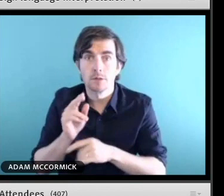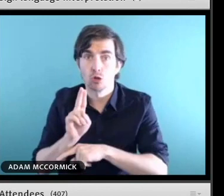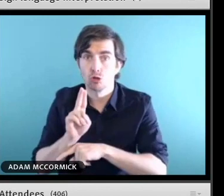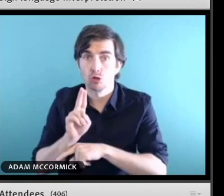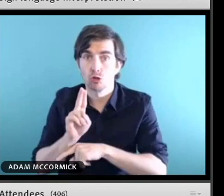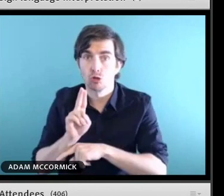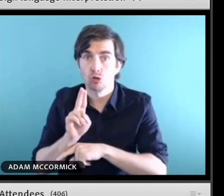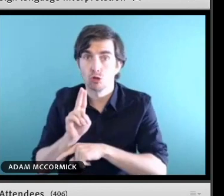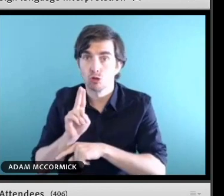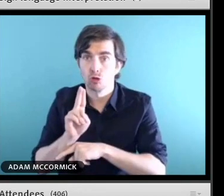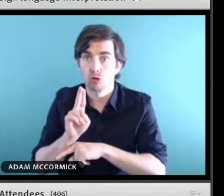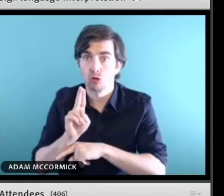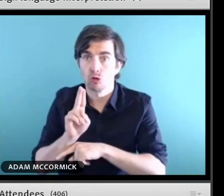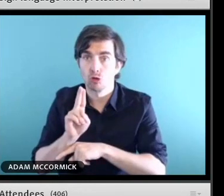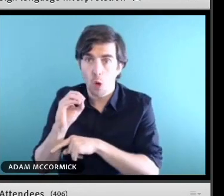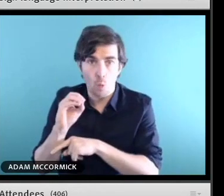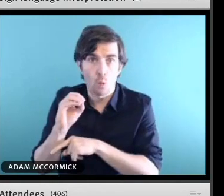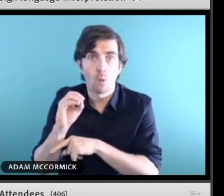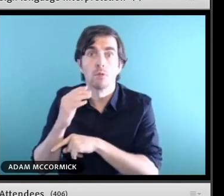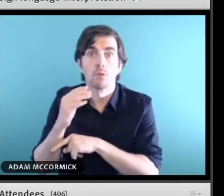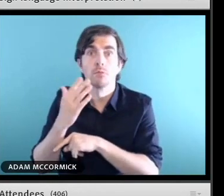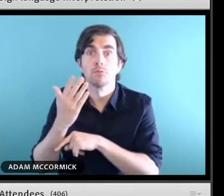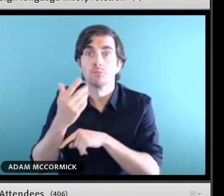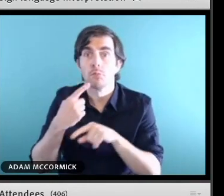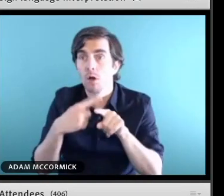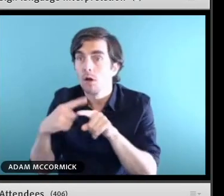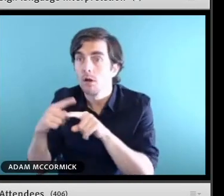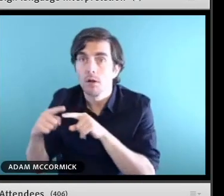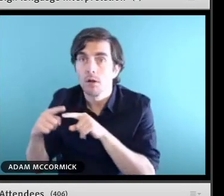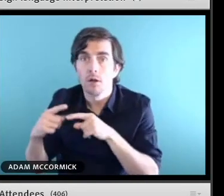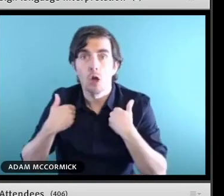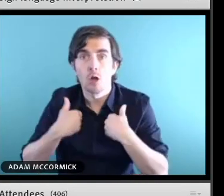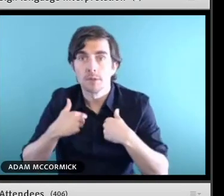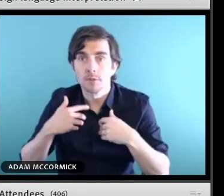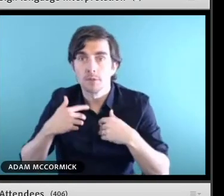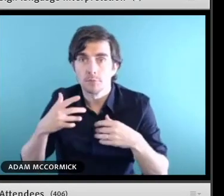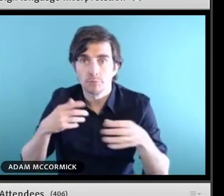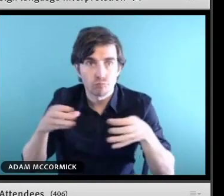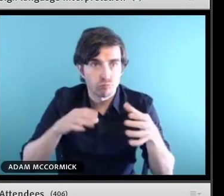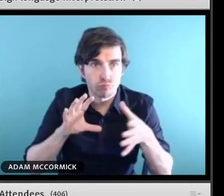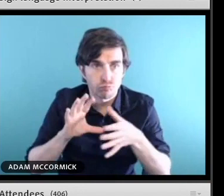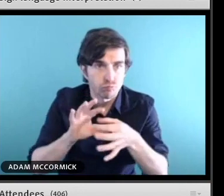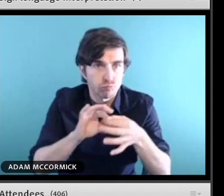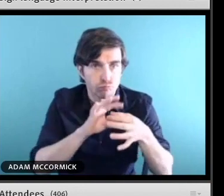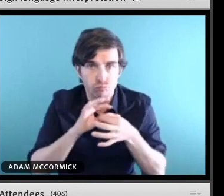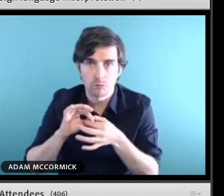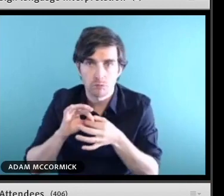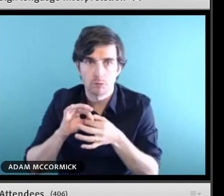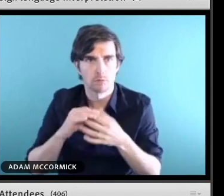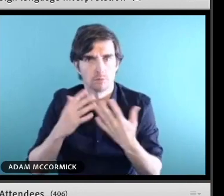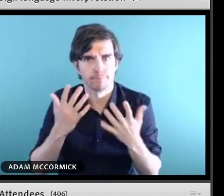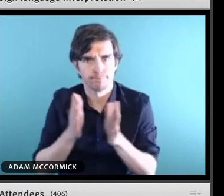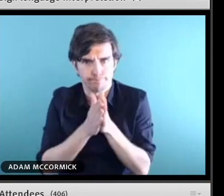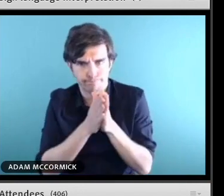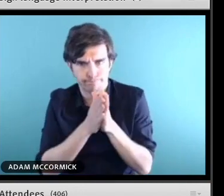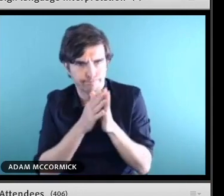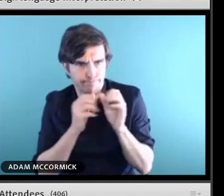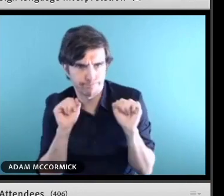group specifically on the COVID‑19 reference group. And this working group really recognized